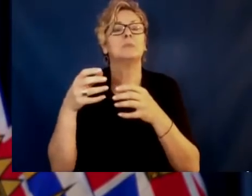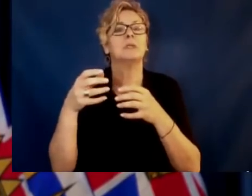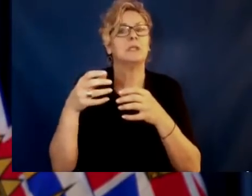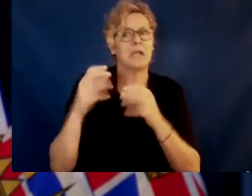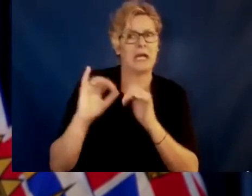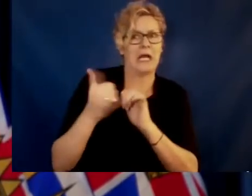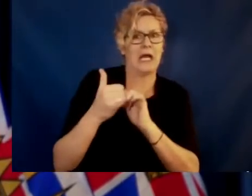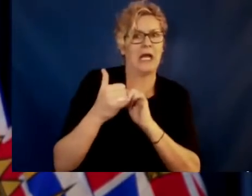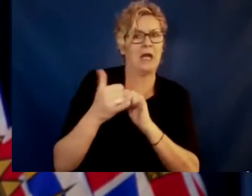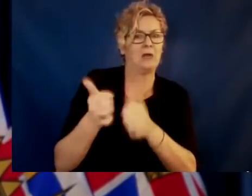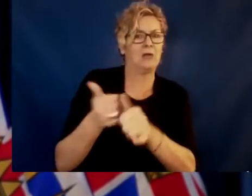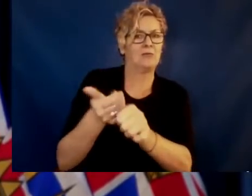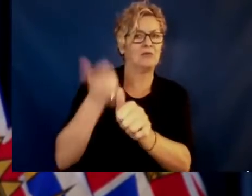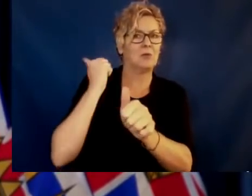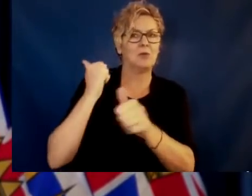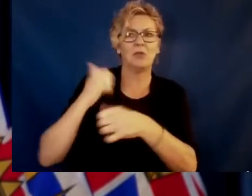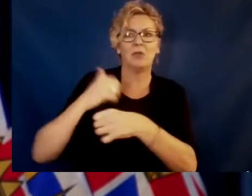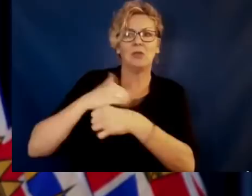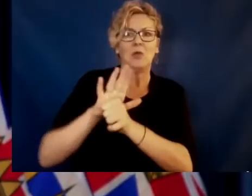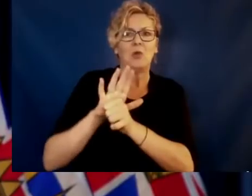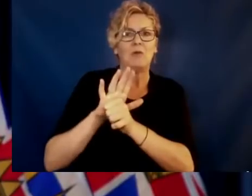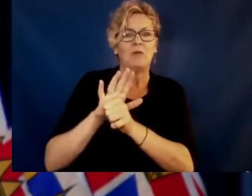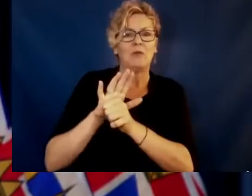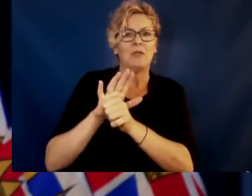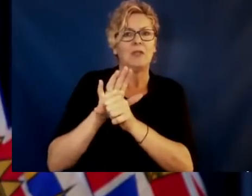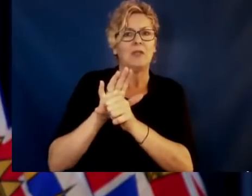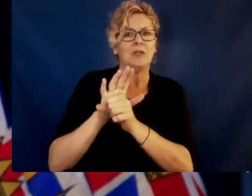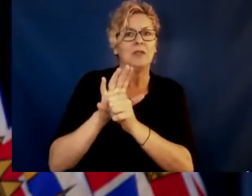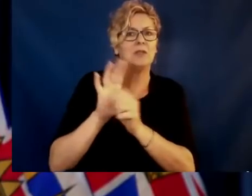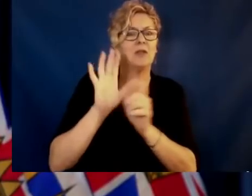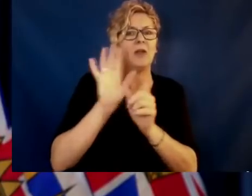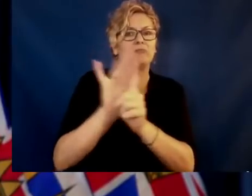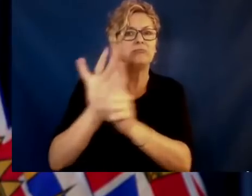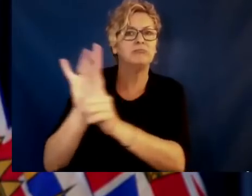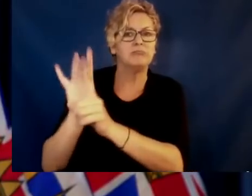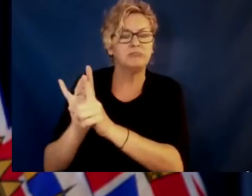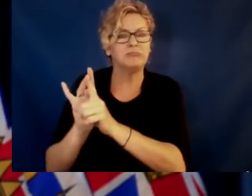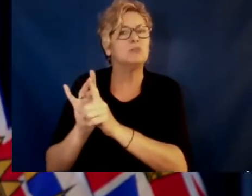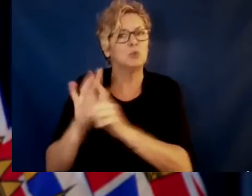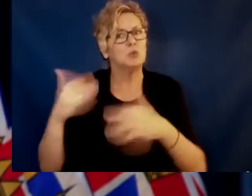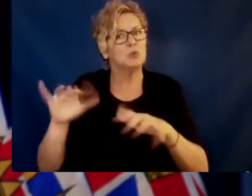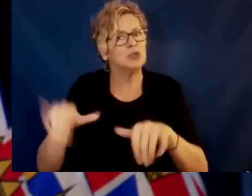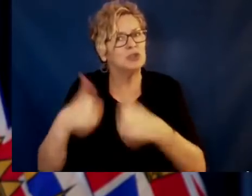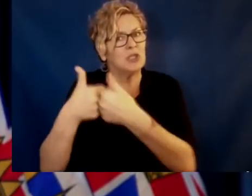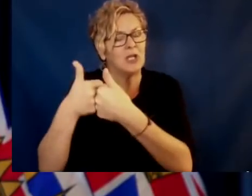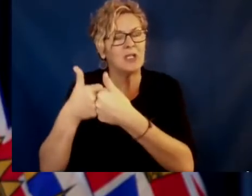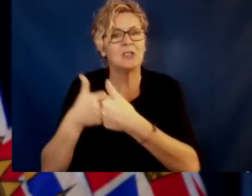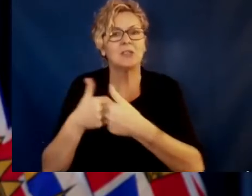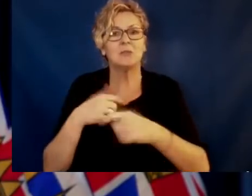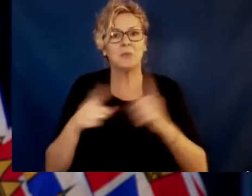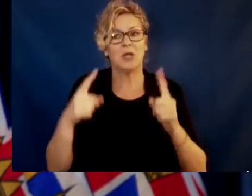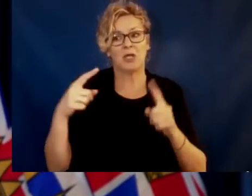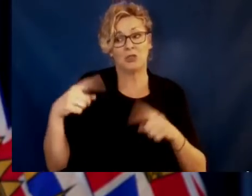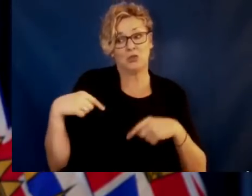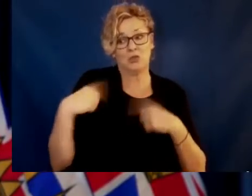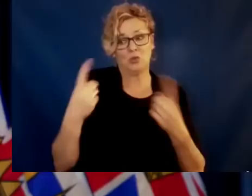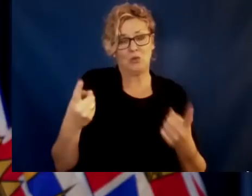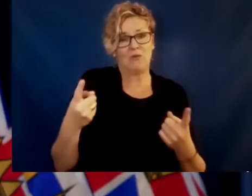And we in public health have been working together to track every single case in this province, and we've been successful at